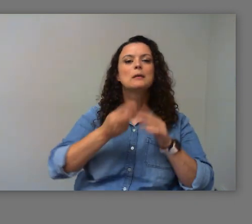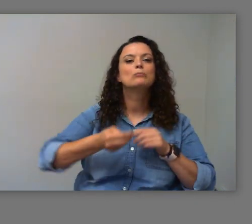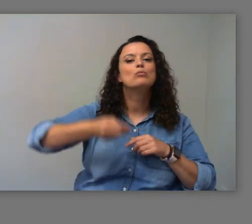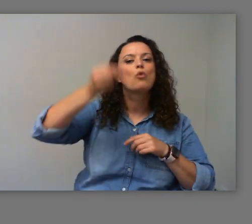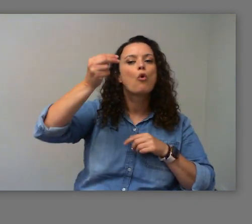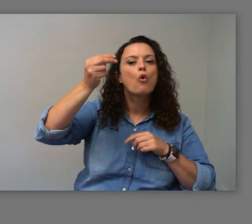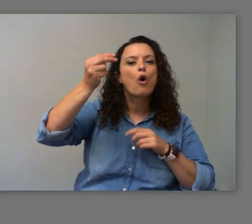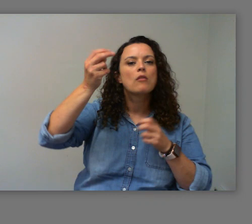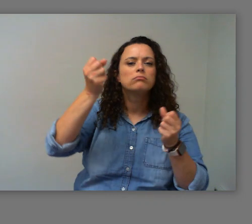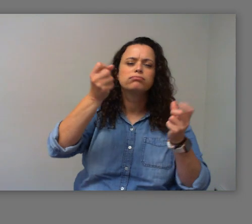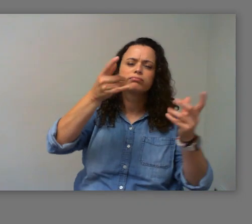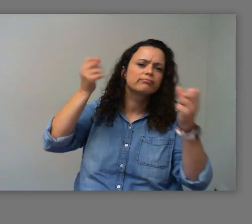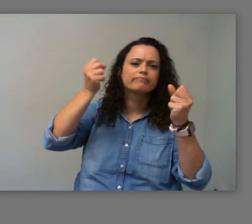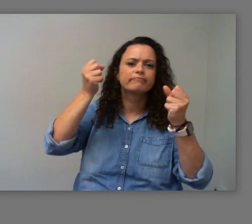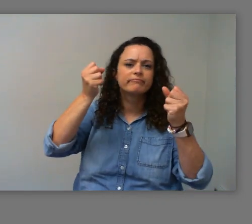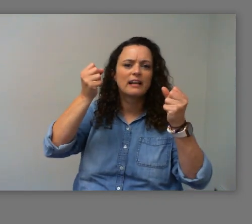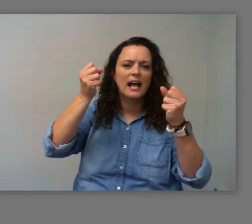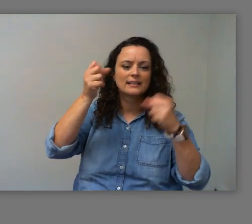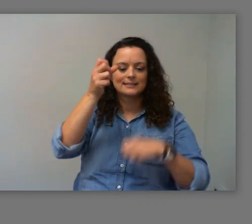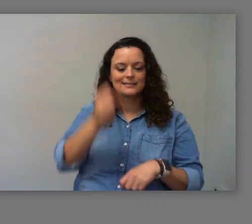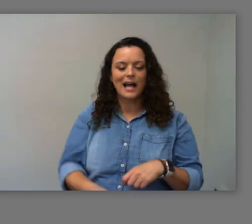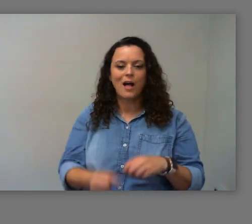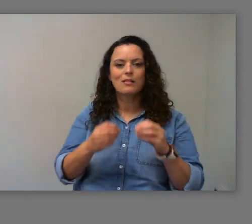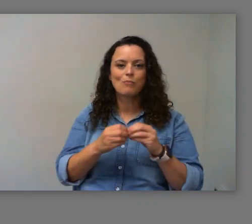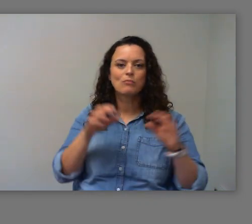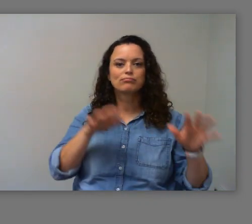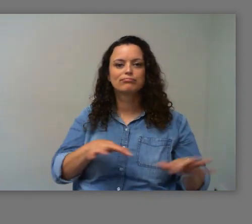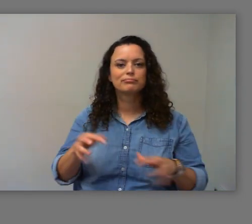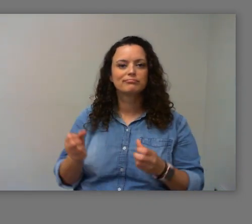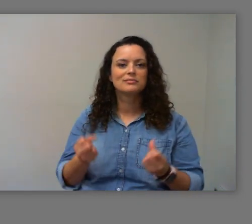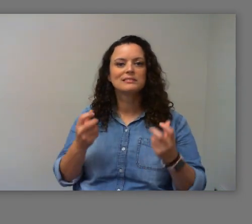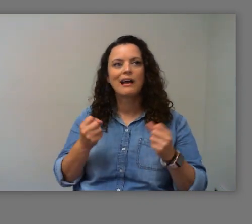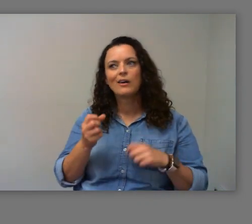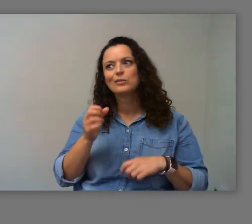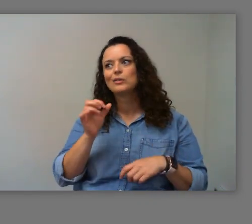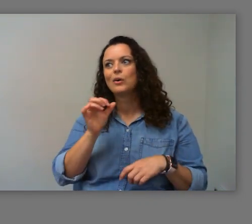people in the south and there's different signs for the same thing there's probably